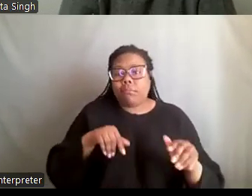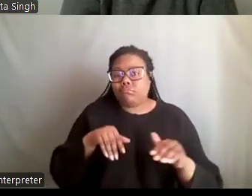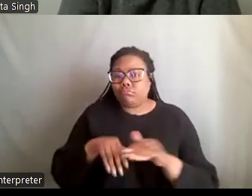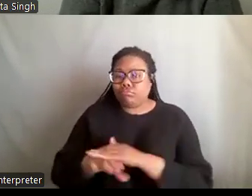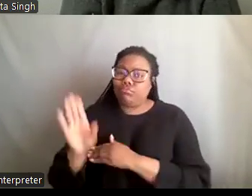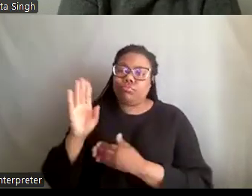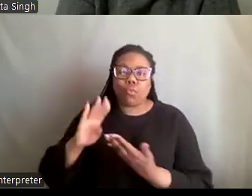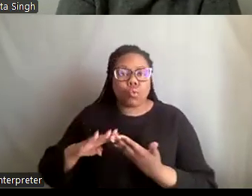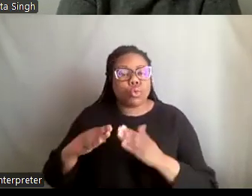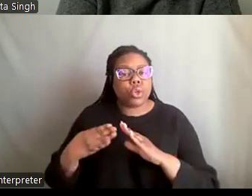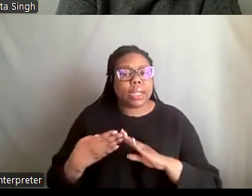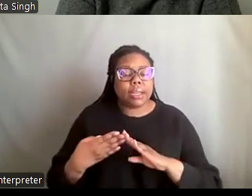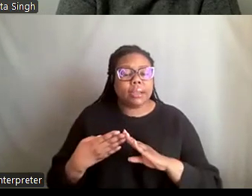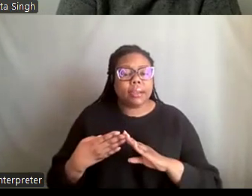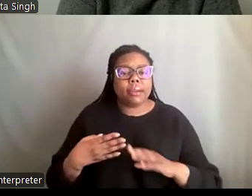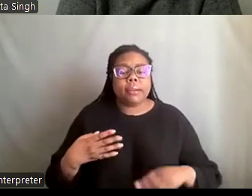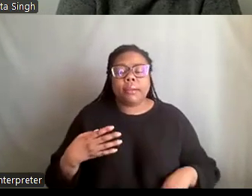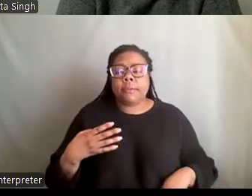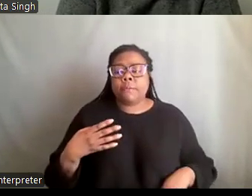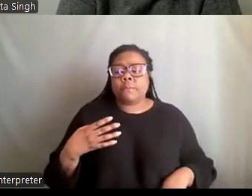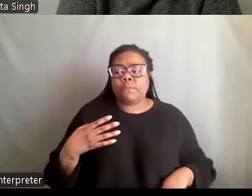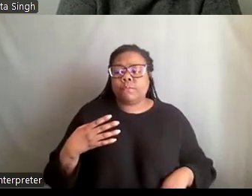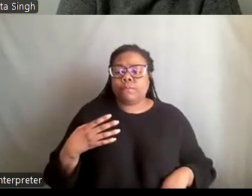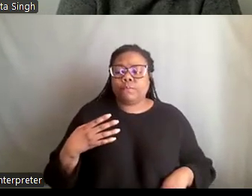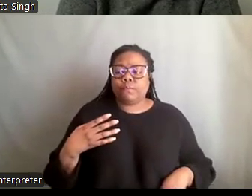up into a community